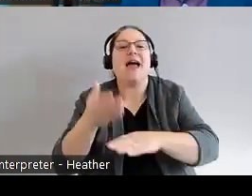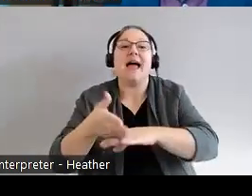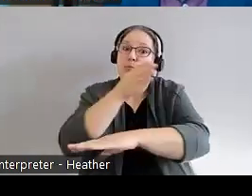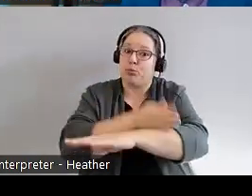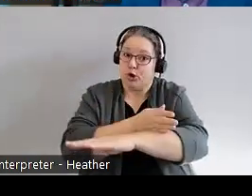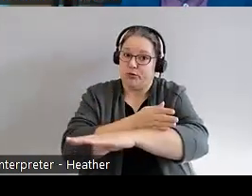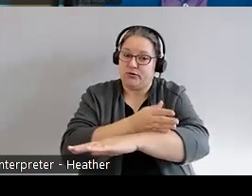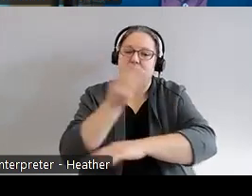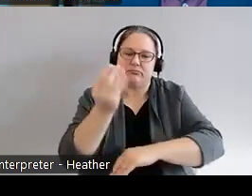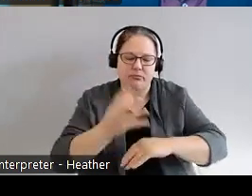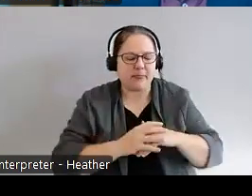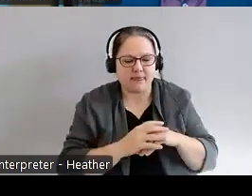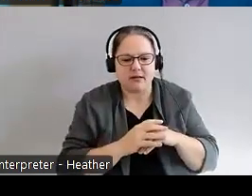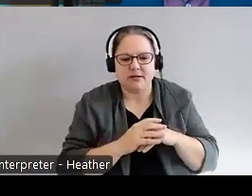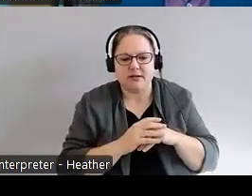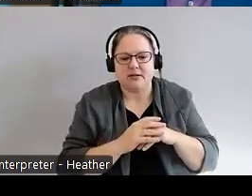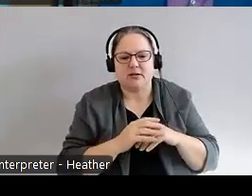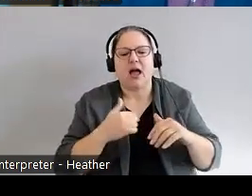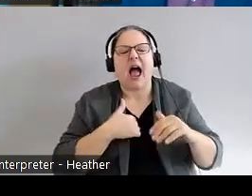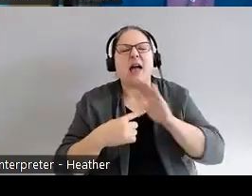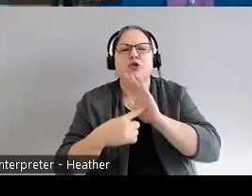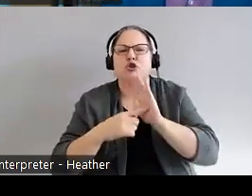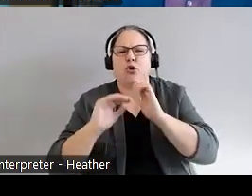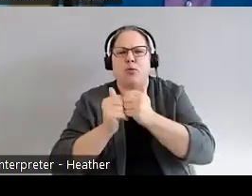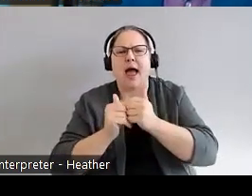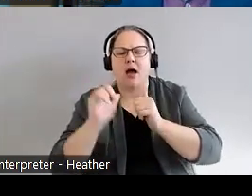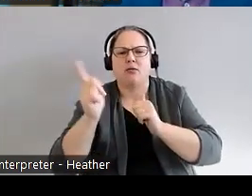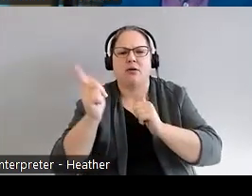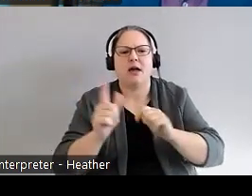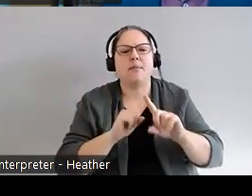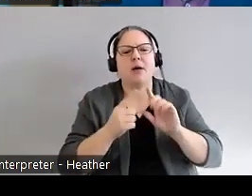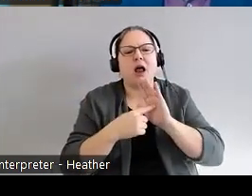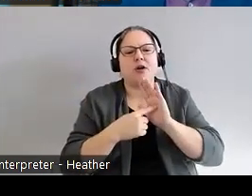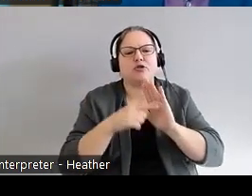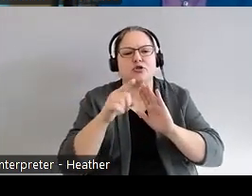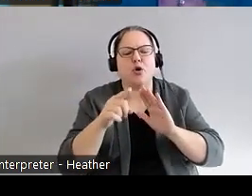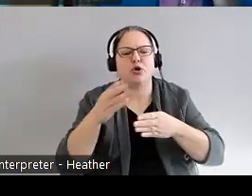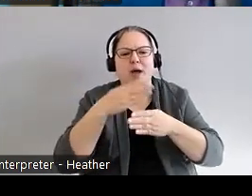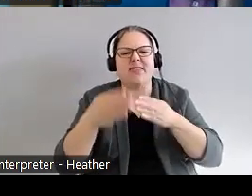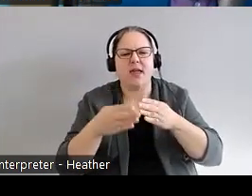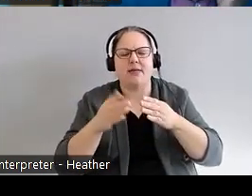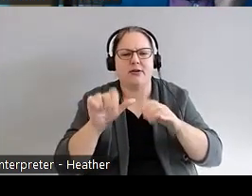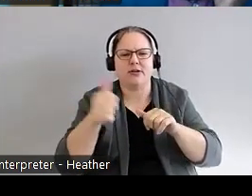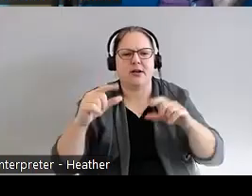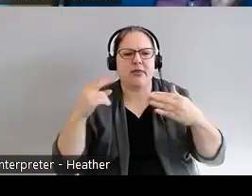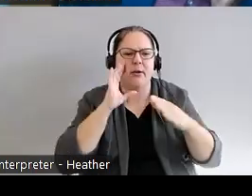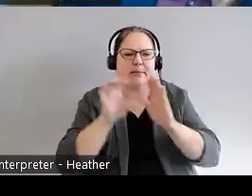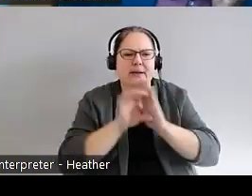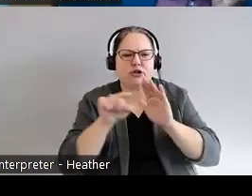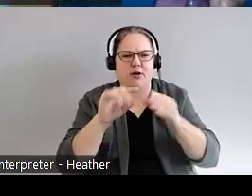Um I'm going to show an update to this 2021 number uh hopefully at the end of the presentation. Um we